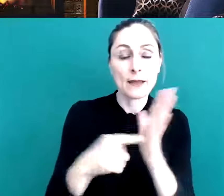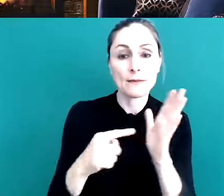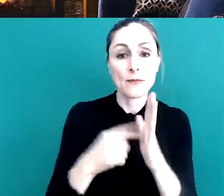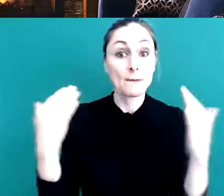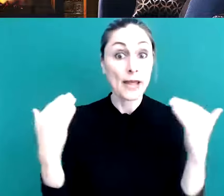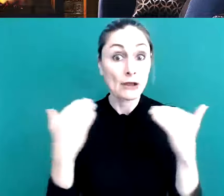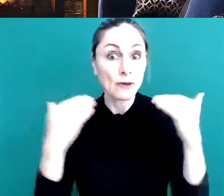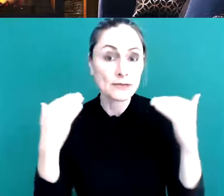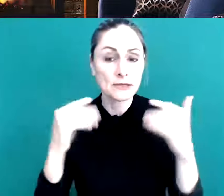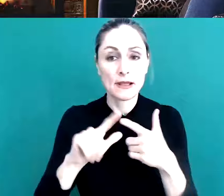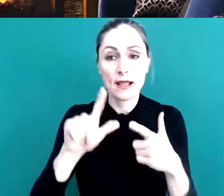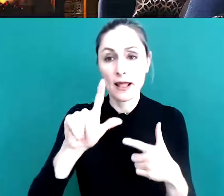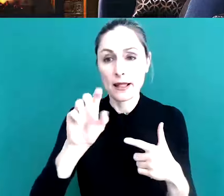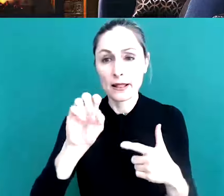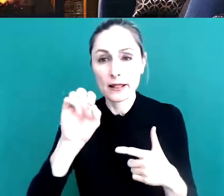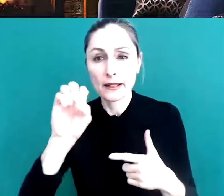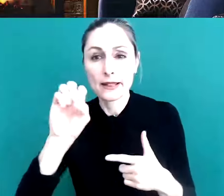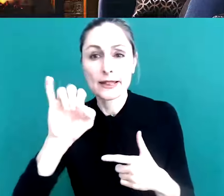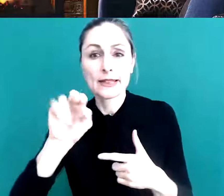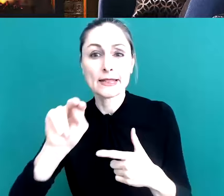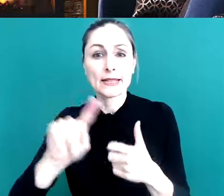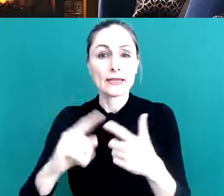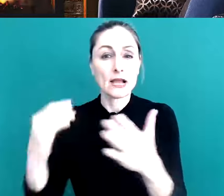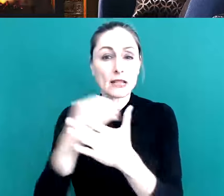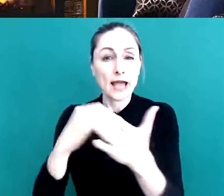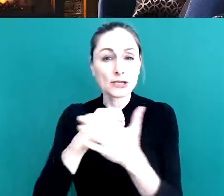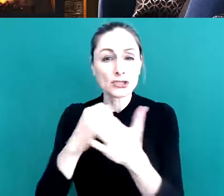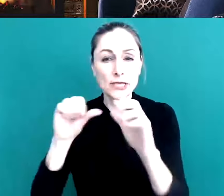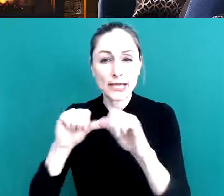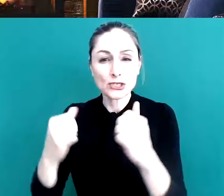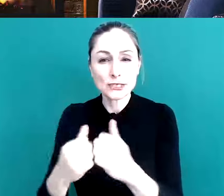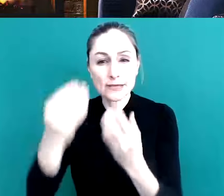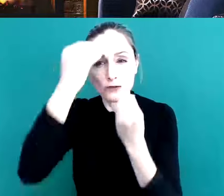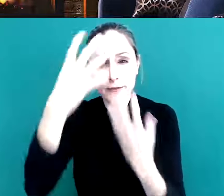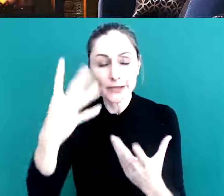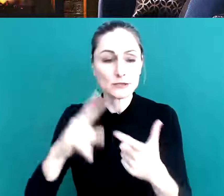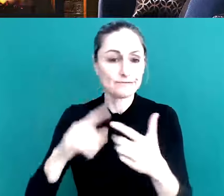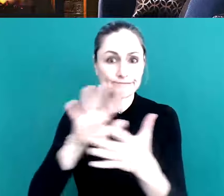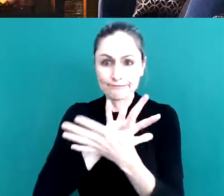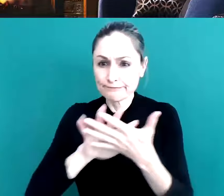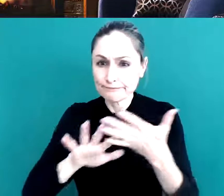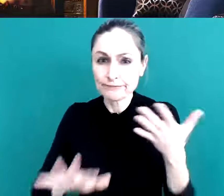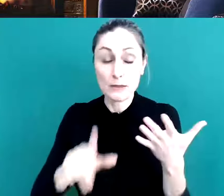collection agency info, credit information, make sure all the accounts are yours.